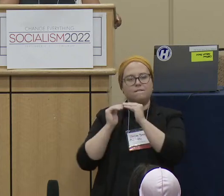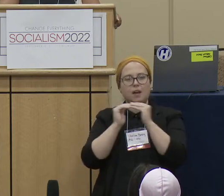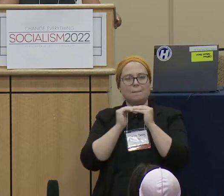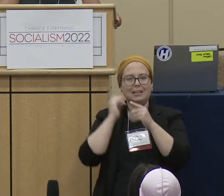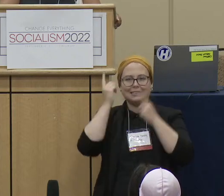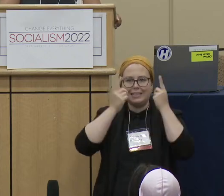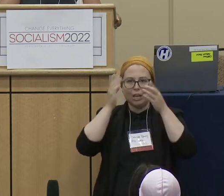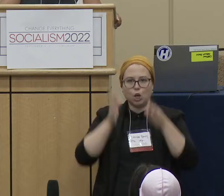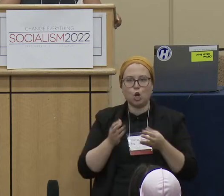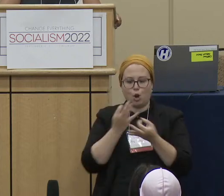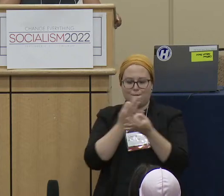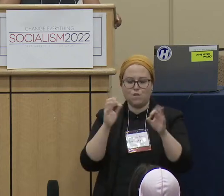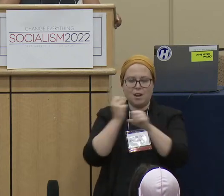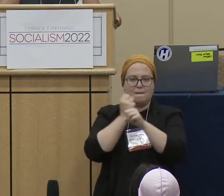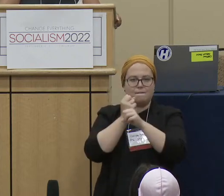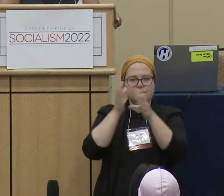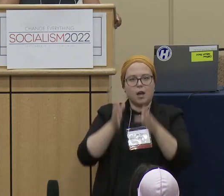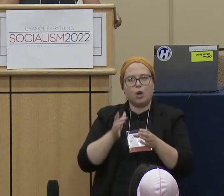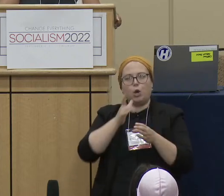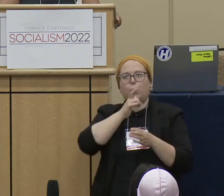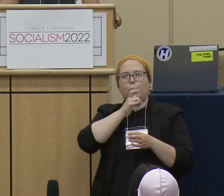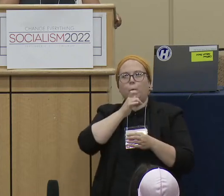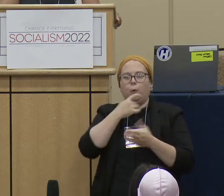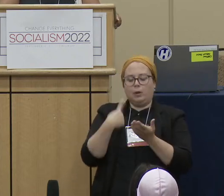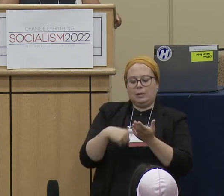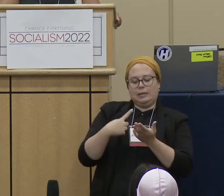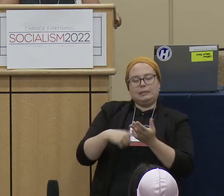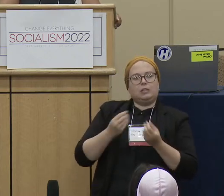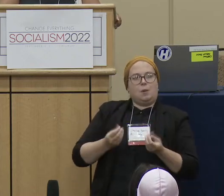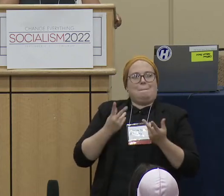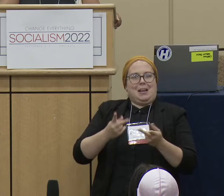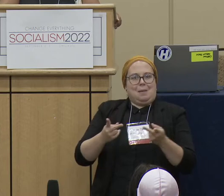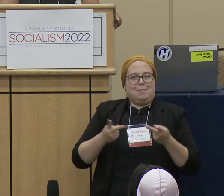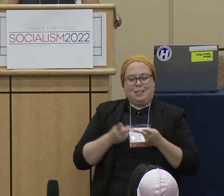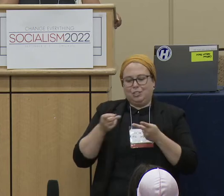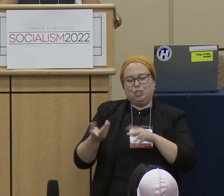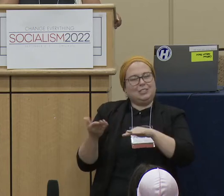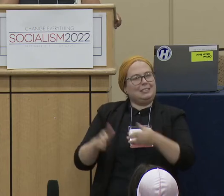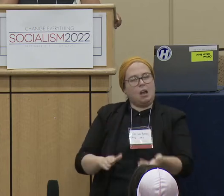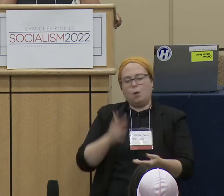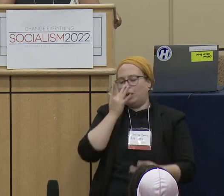radical feminist thinker, freedom fighter, who spoke to